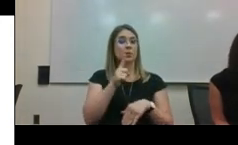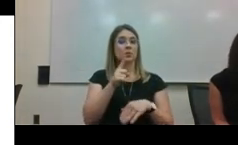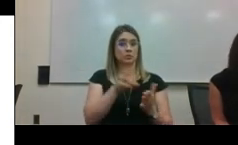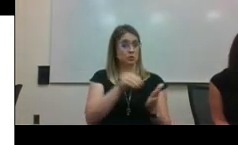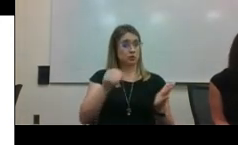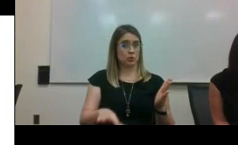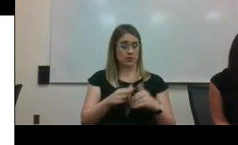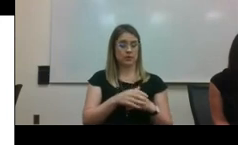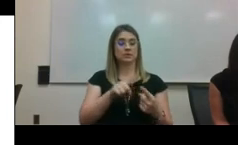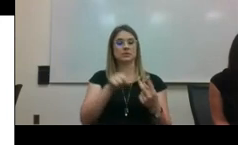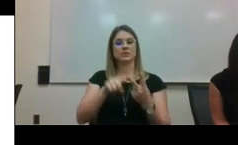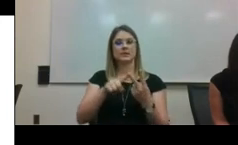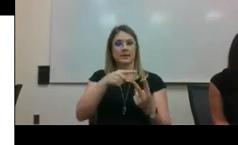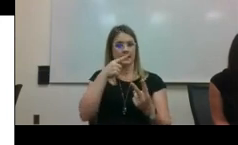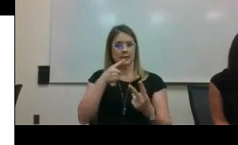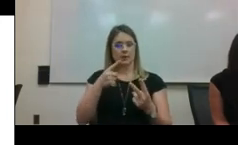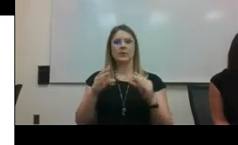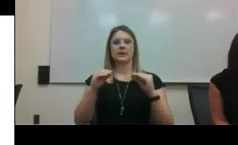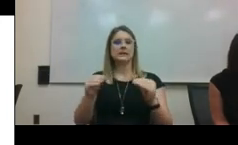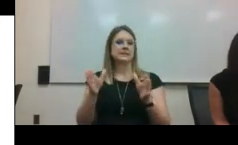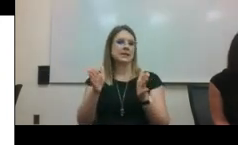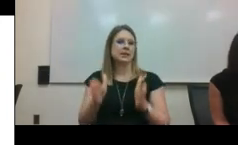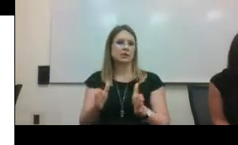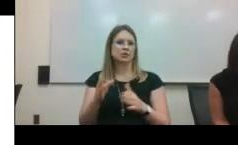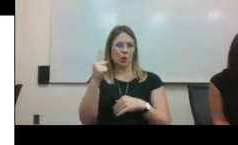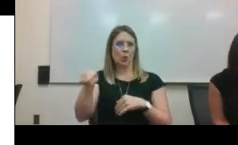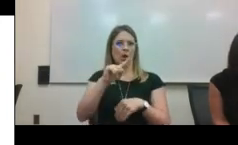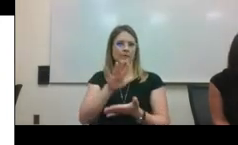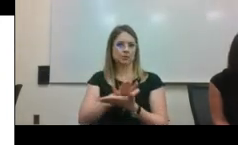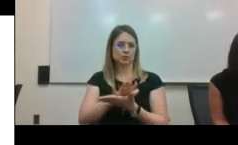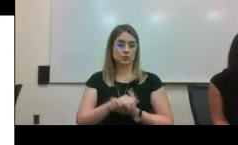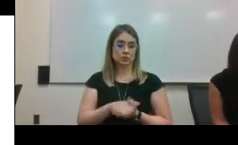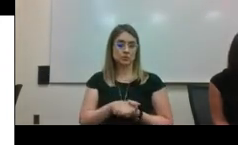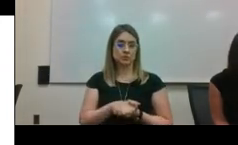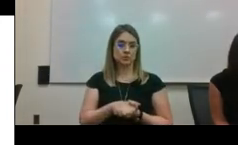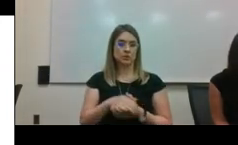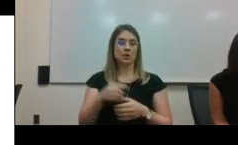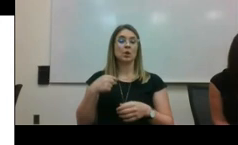and then a hearing person who was a teacher at one of the schools. And what we did is we divided the subtask